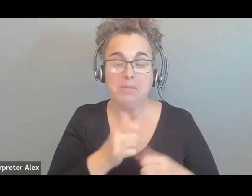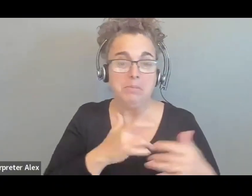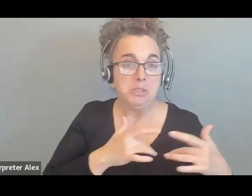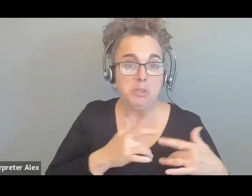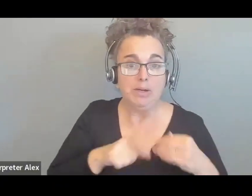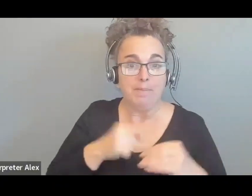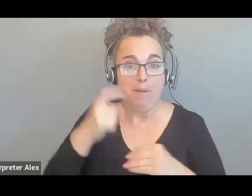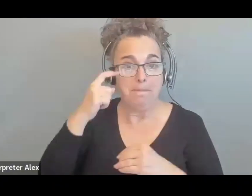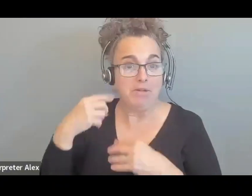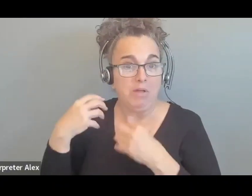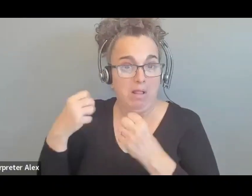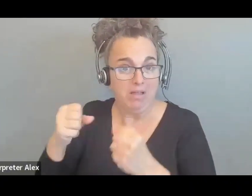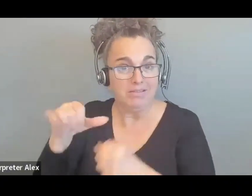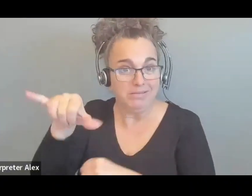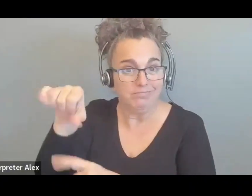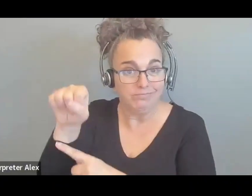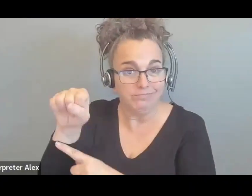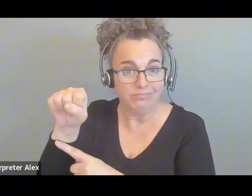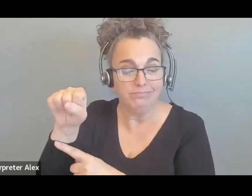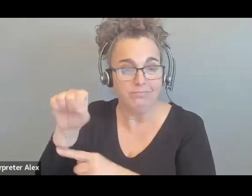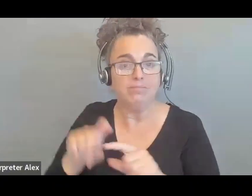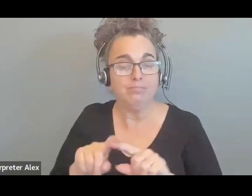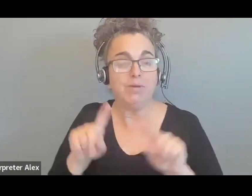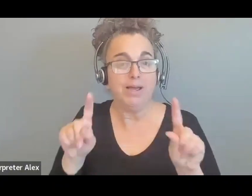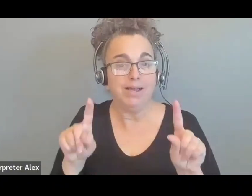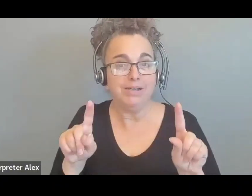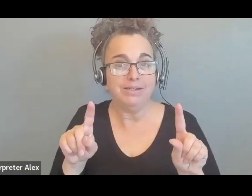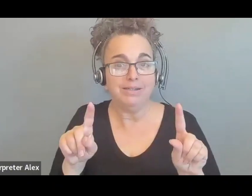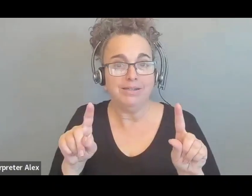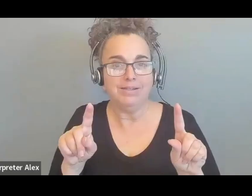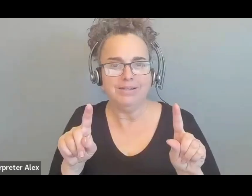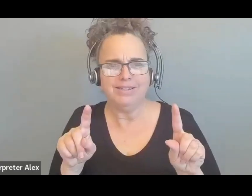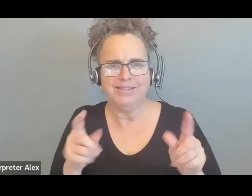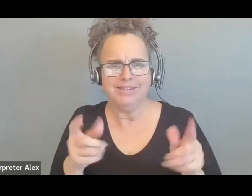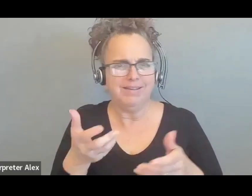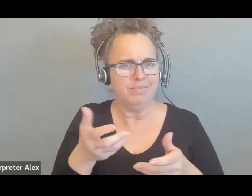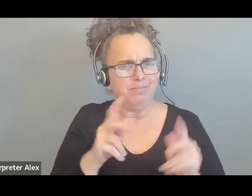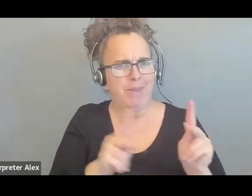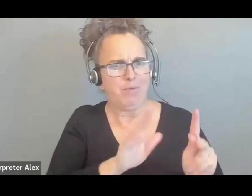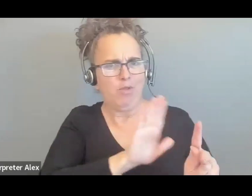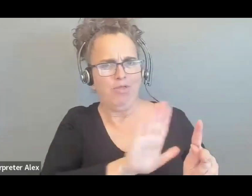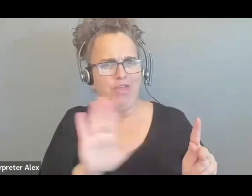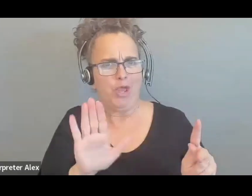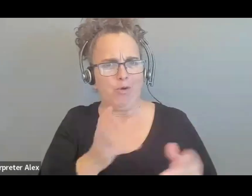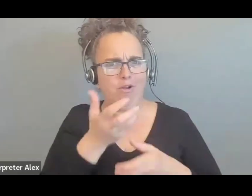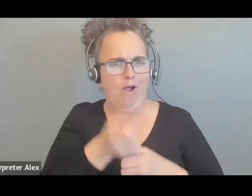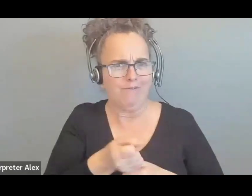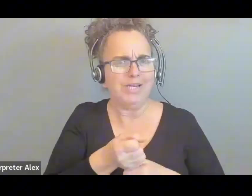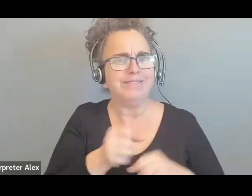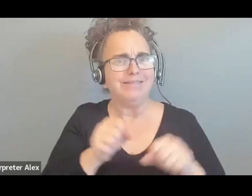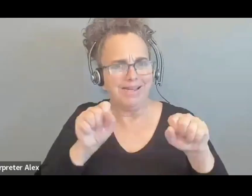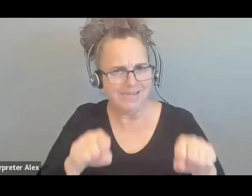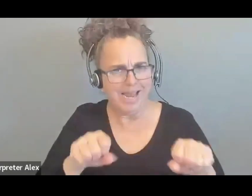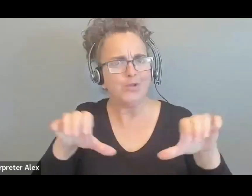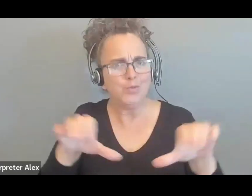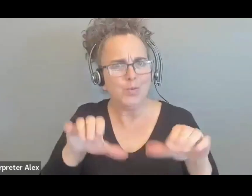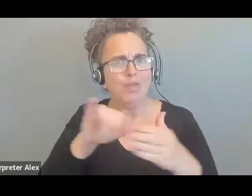but I'm also concerned about like the confidence of people like that they can do this work and do this work well.